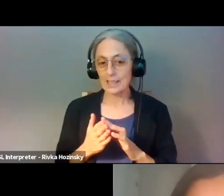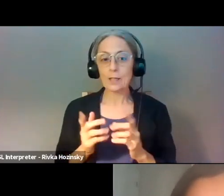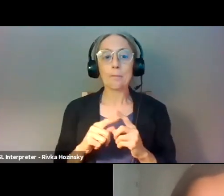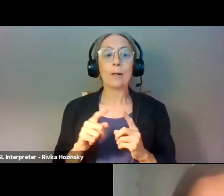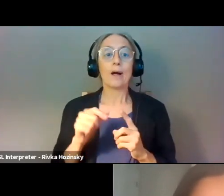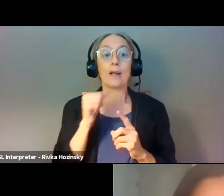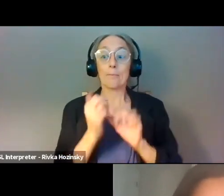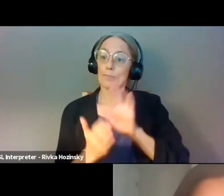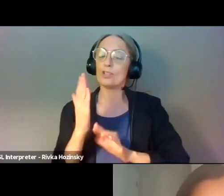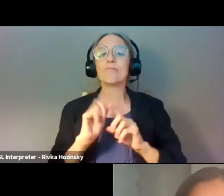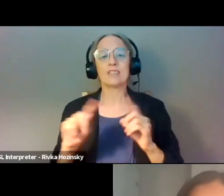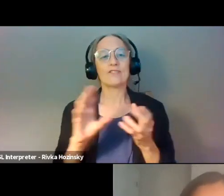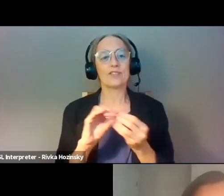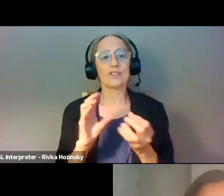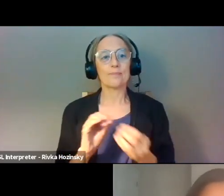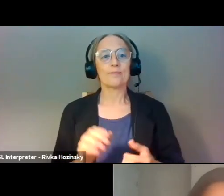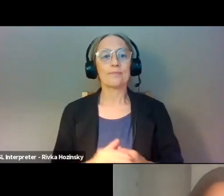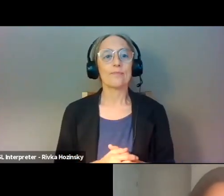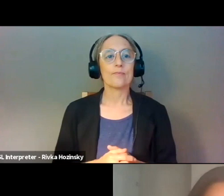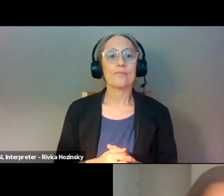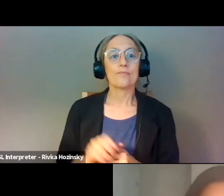Yeah, I would add to that at the Chicago Humanities Festival,